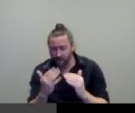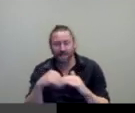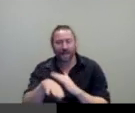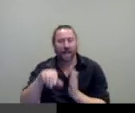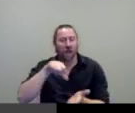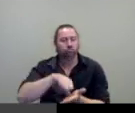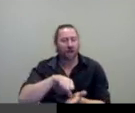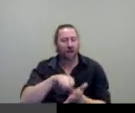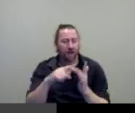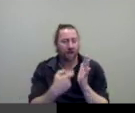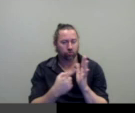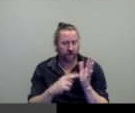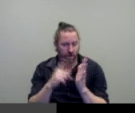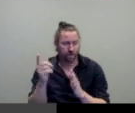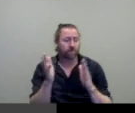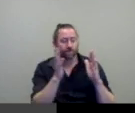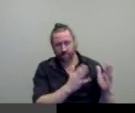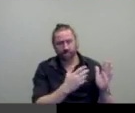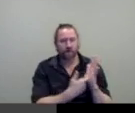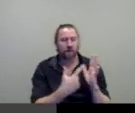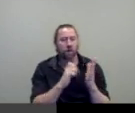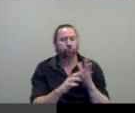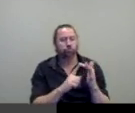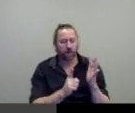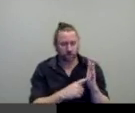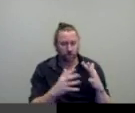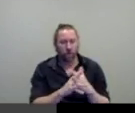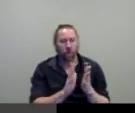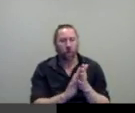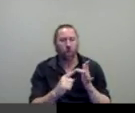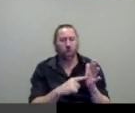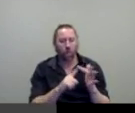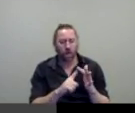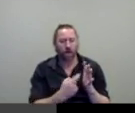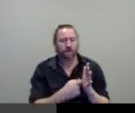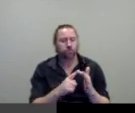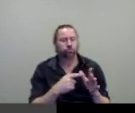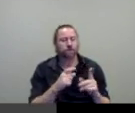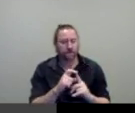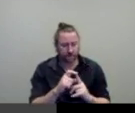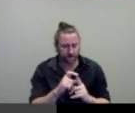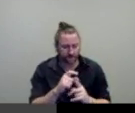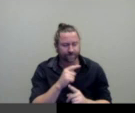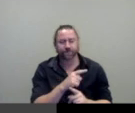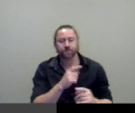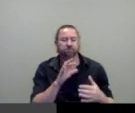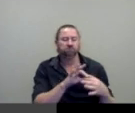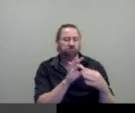we have Rachel Whiteread who is an English artist associated with the Young British Artists or the